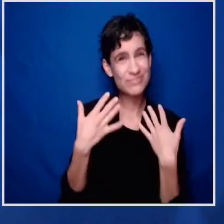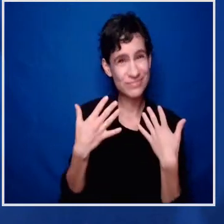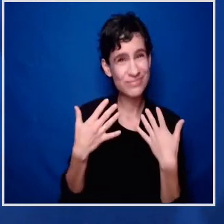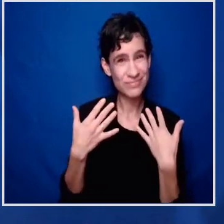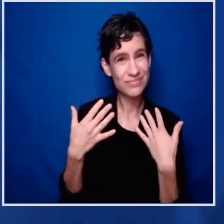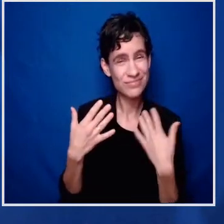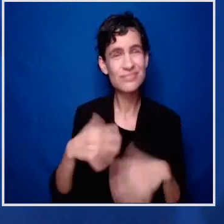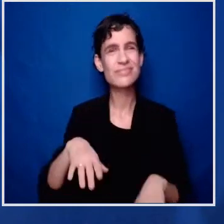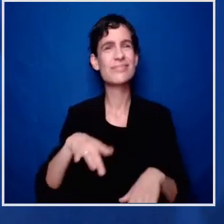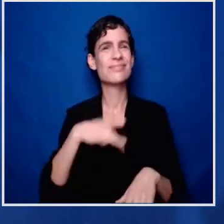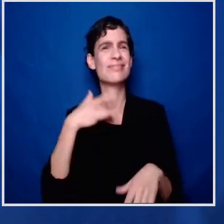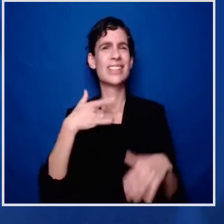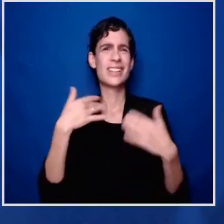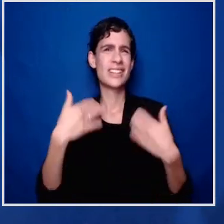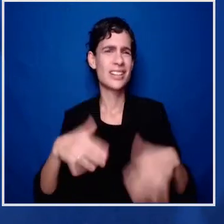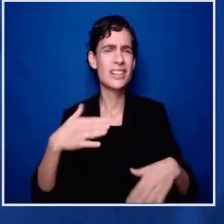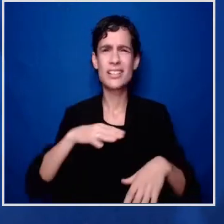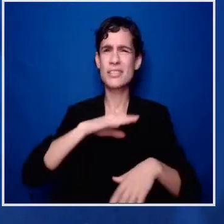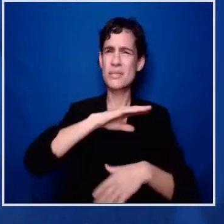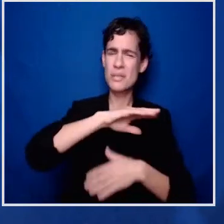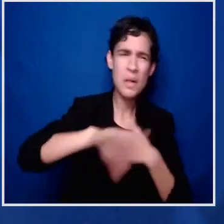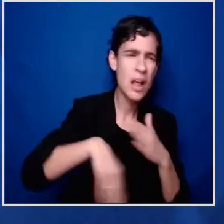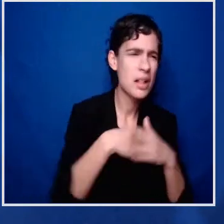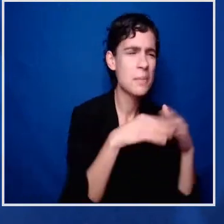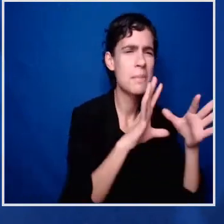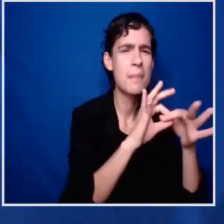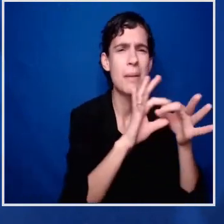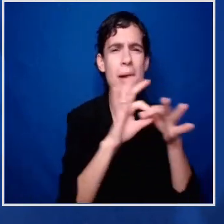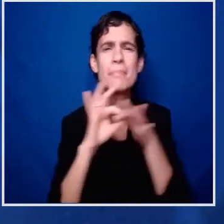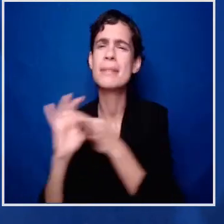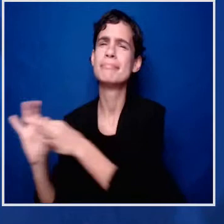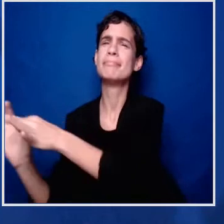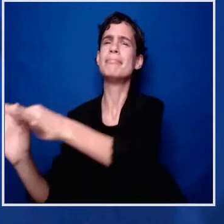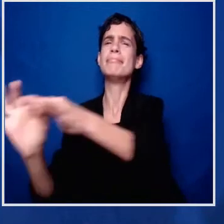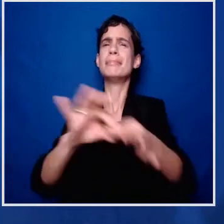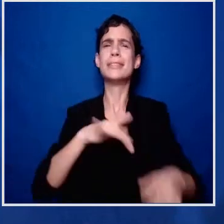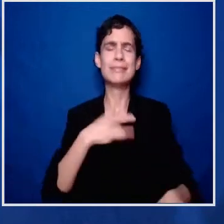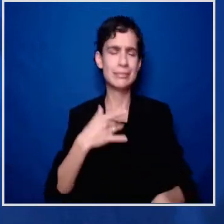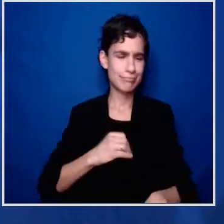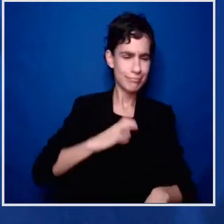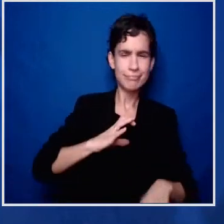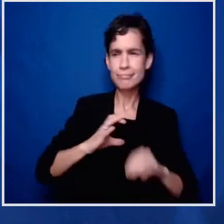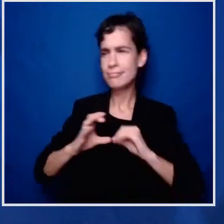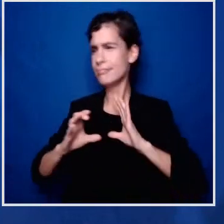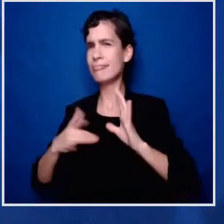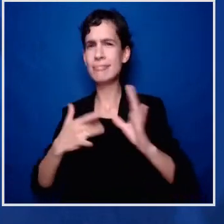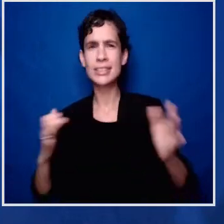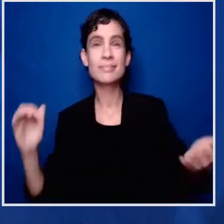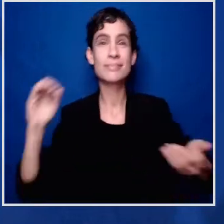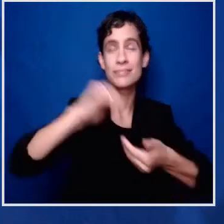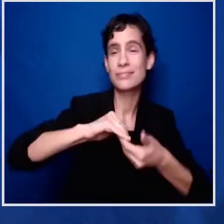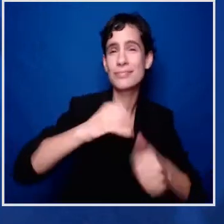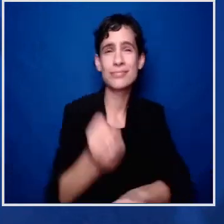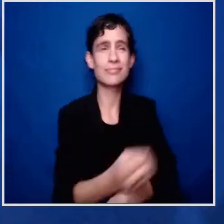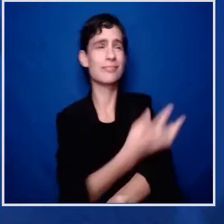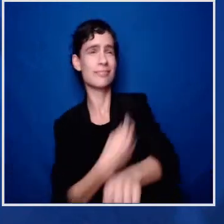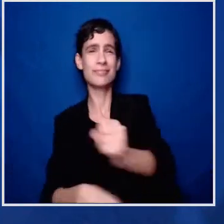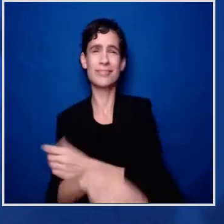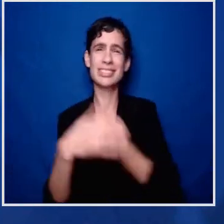WE HOPE THAT THOSE OF YOU WATCHING AND FOLLOWING THE NATIONAL DAY OF SERVICE ARE READY TO TAKE ACTION AND GIVE BACK. YES, I AM SO INSPIRED. I FEEL LIKE, YOU KNOW, WE ARE ALTOGETHER.